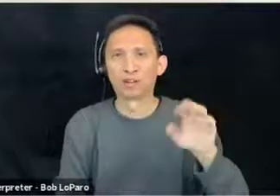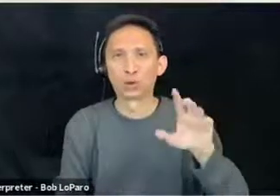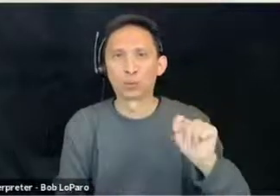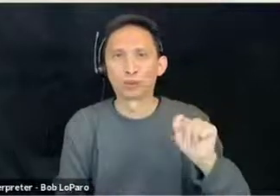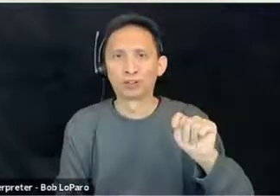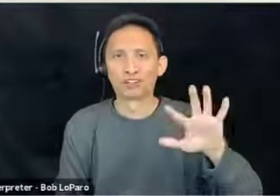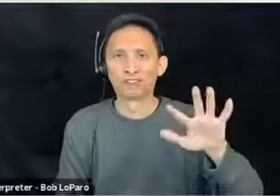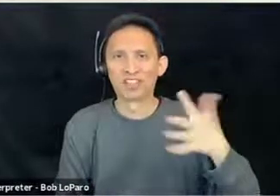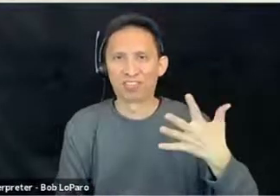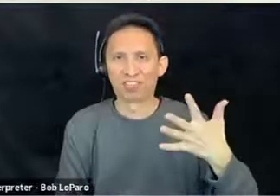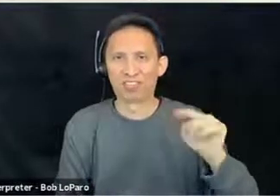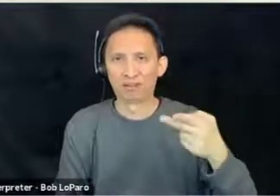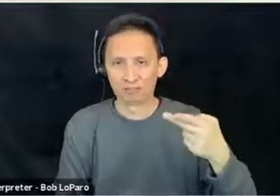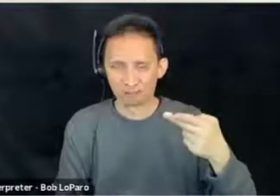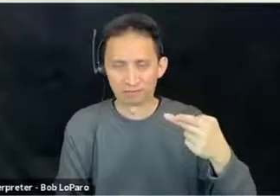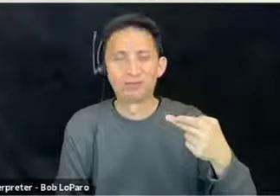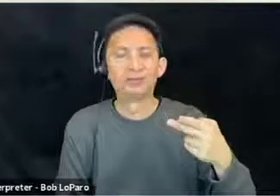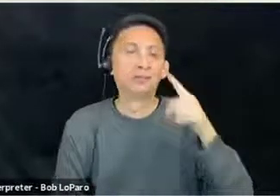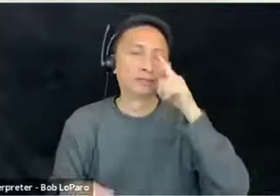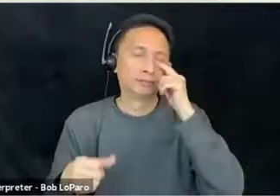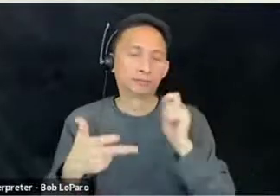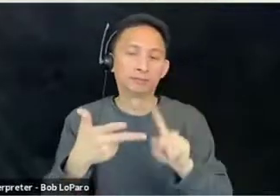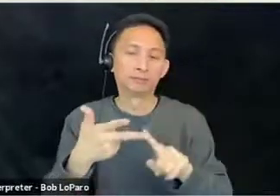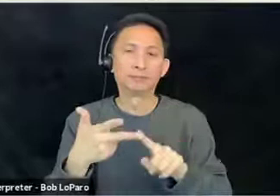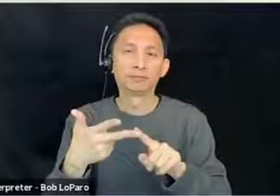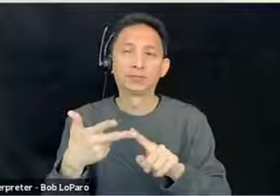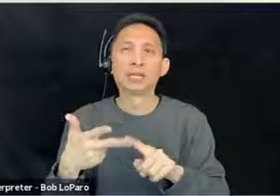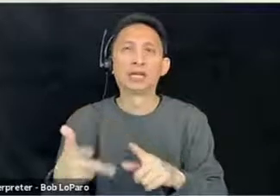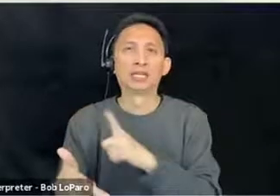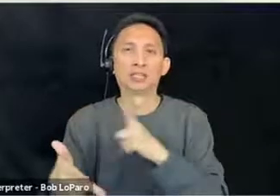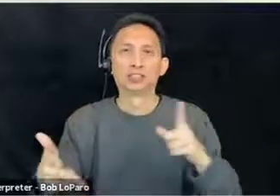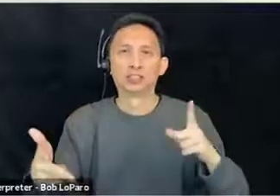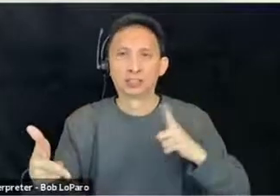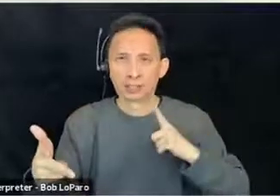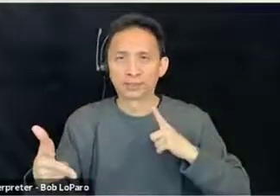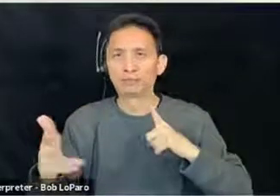And then we also have legislative initiatives that are relevant to our community.